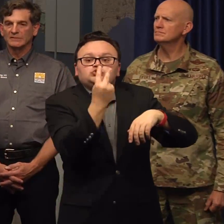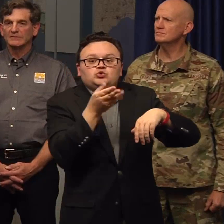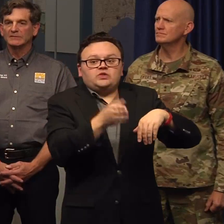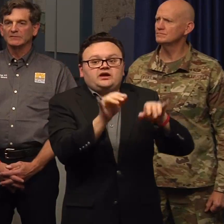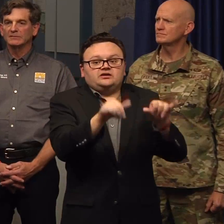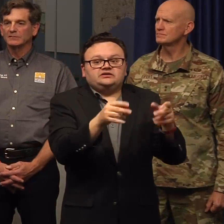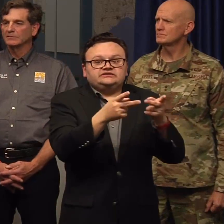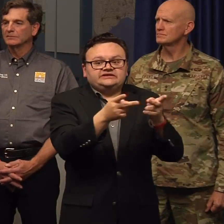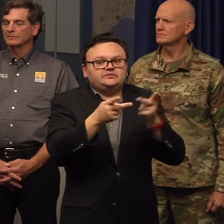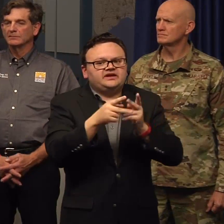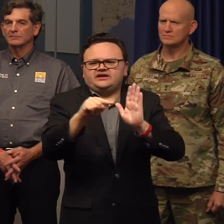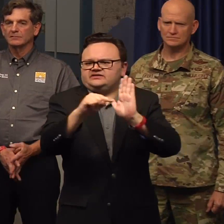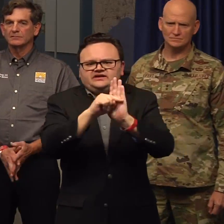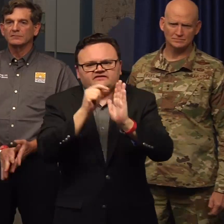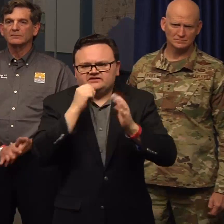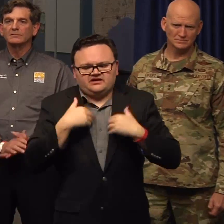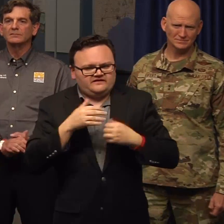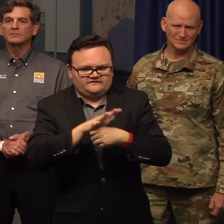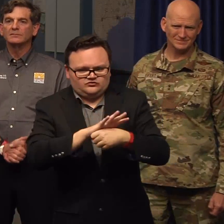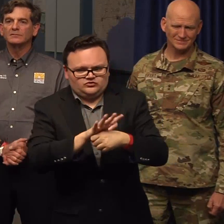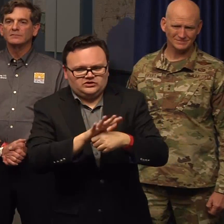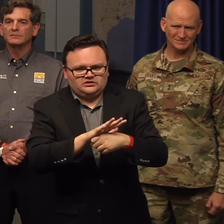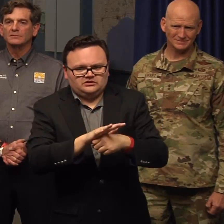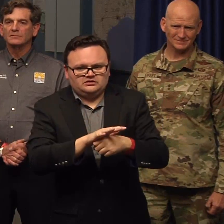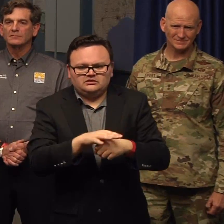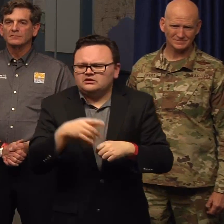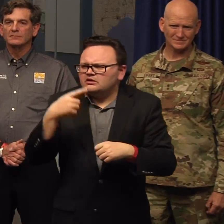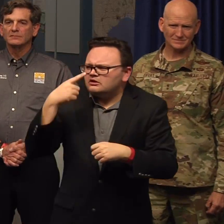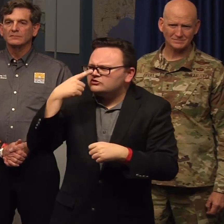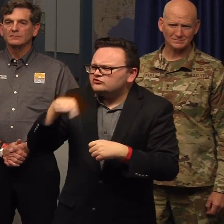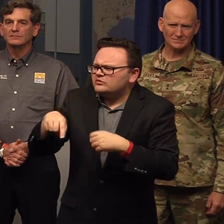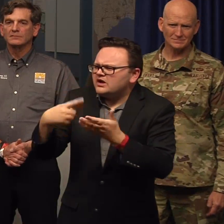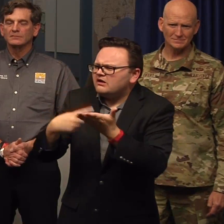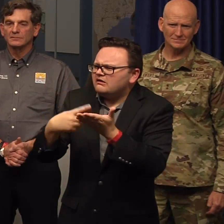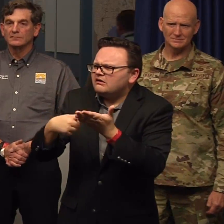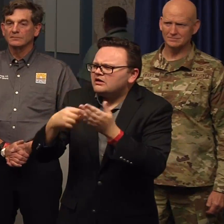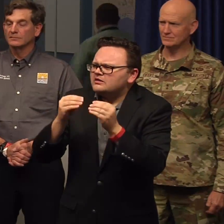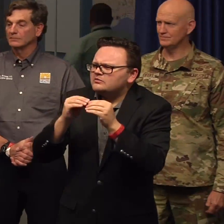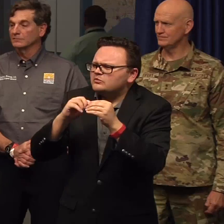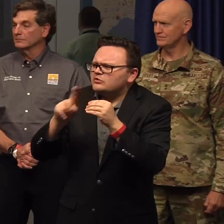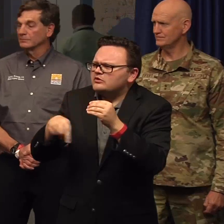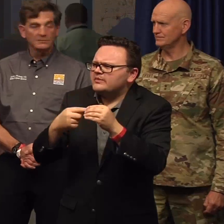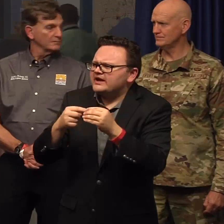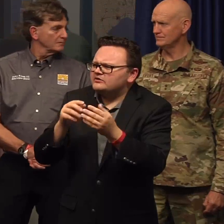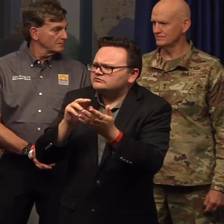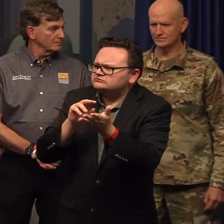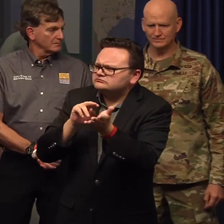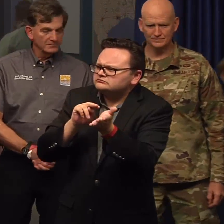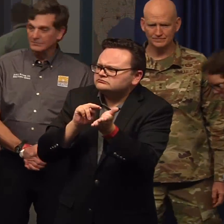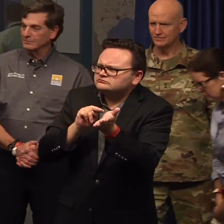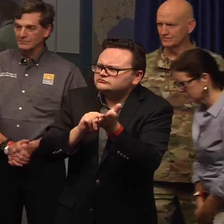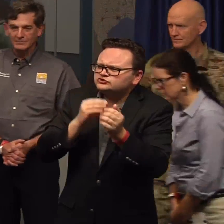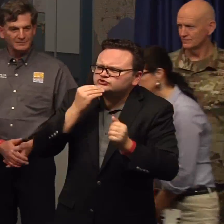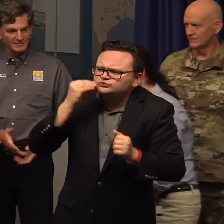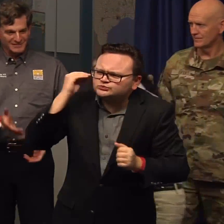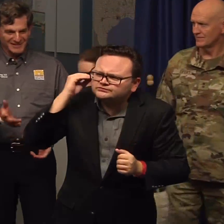ONE FATALITY, ONE POSITIVE